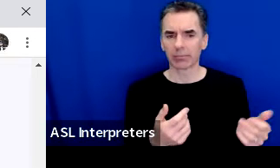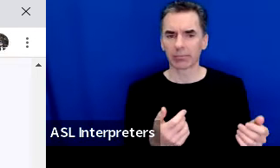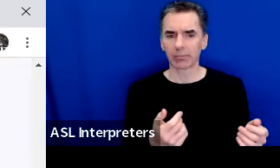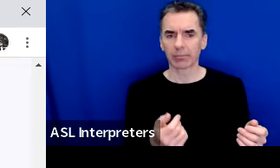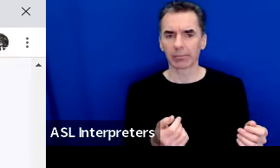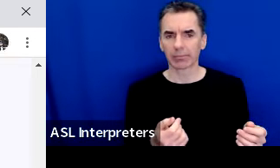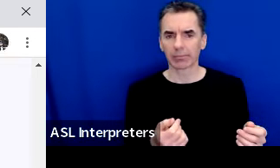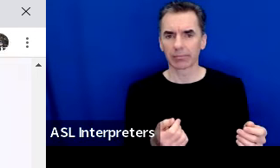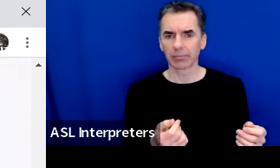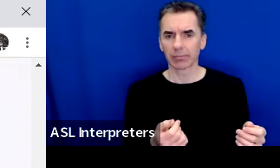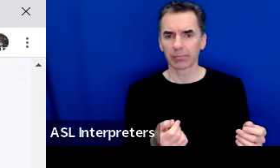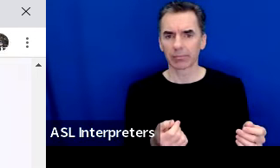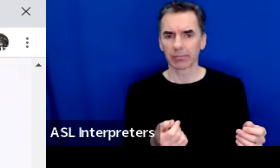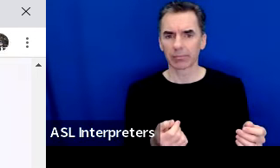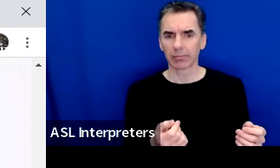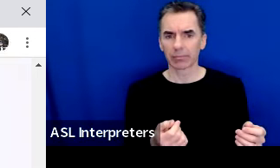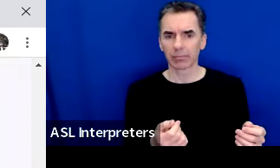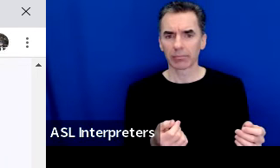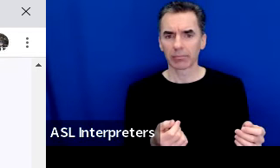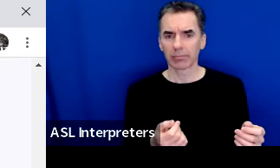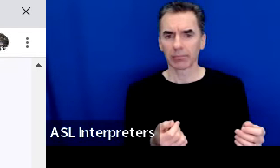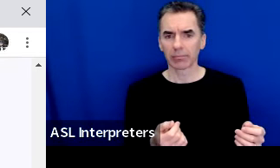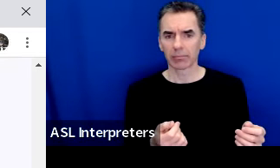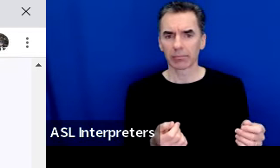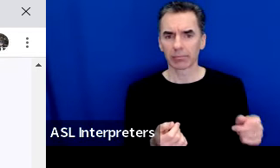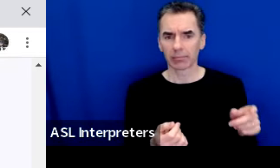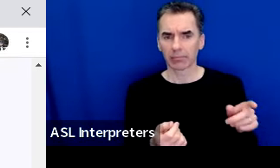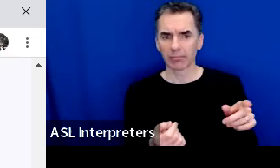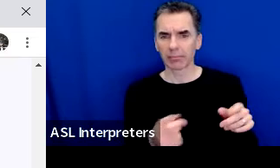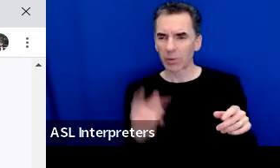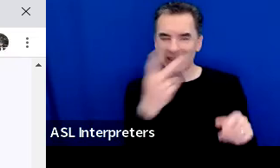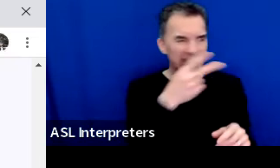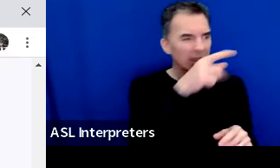You know, if the author of the problem wrote a good description, then you have a good description of what it is. So.